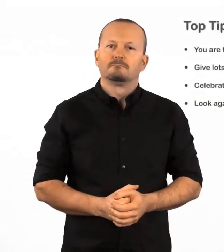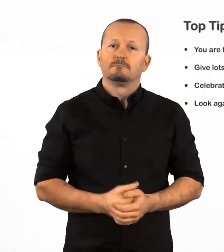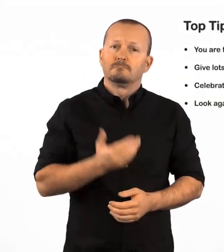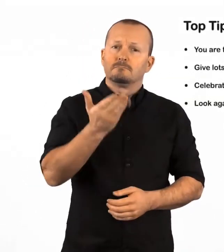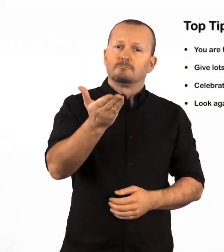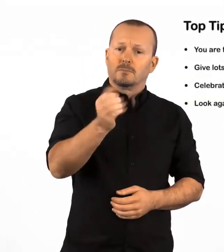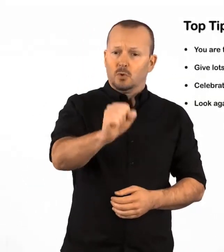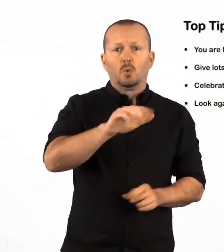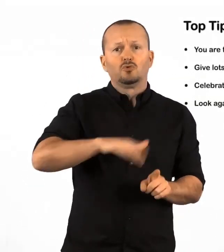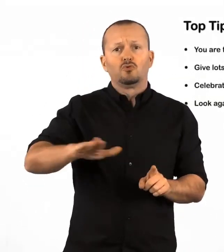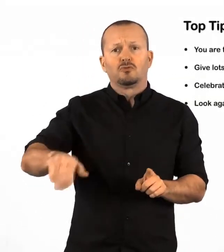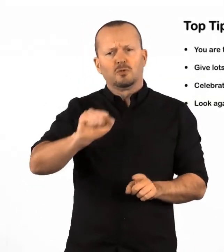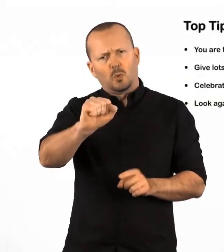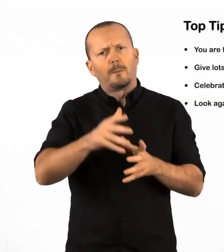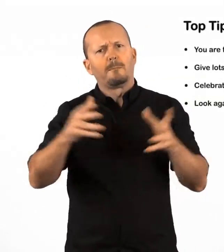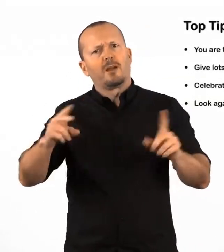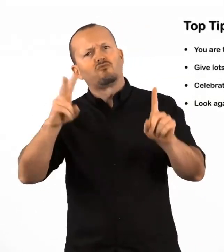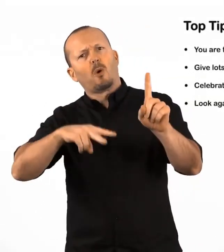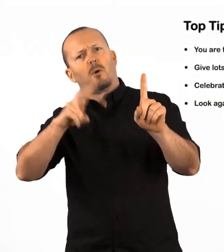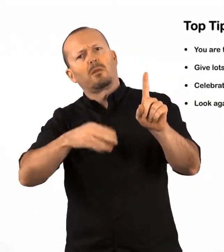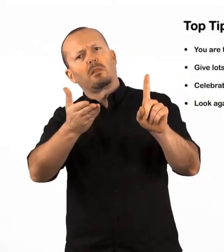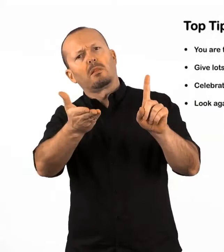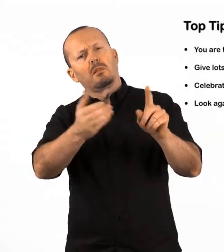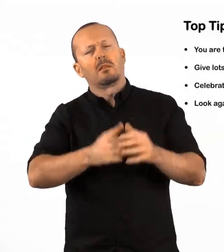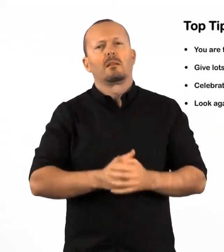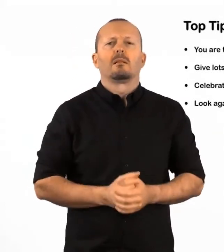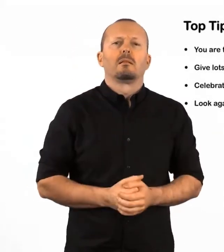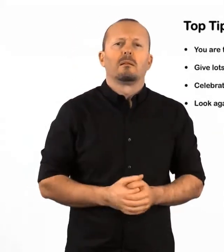You are the main role model for your children.